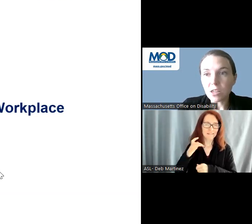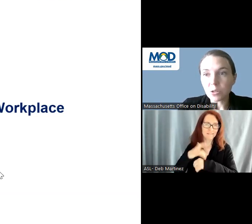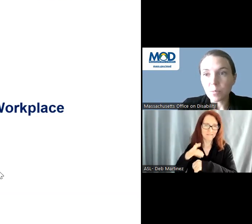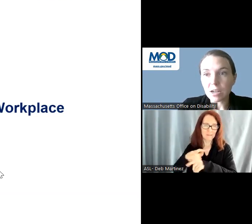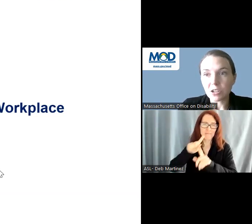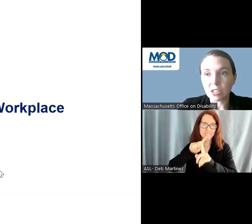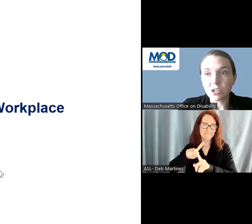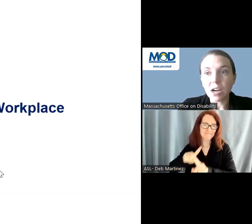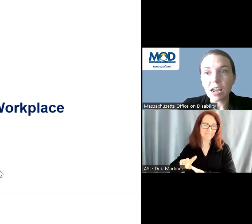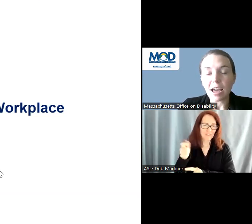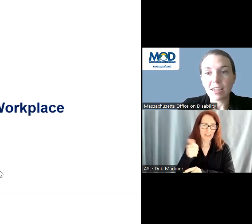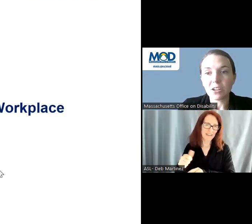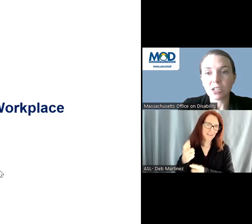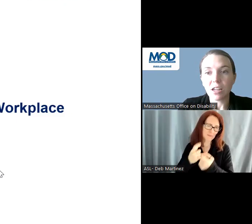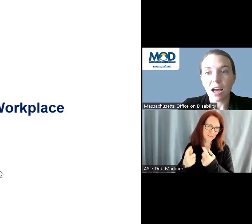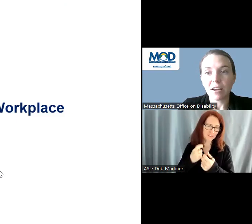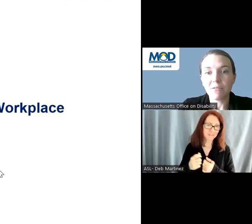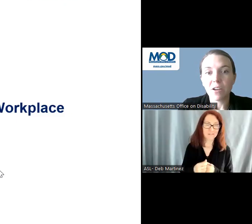hopefully this will be an interesting training. I think there's a lot of